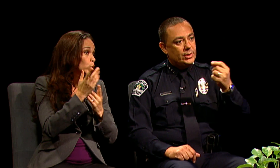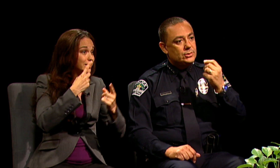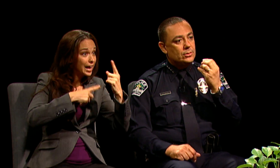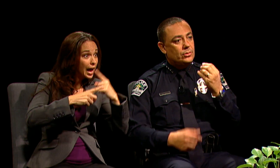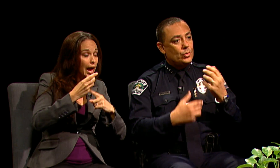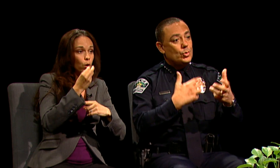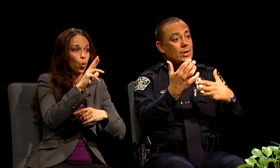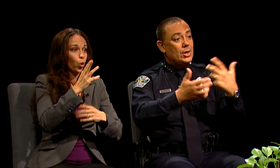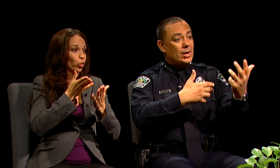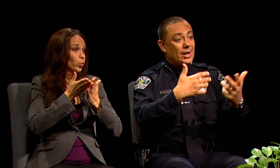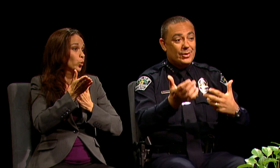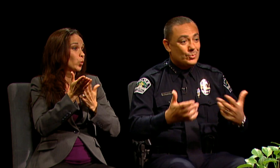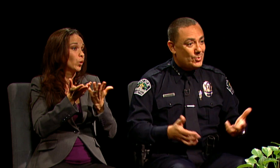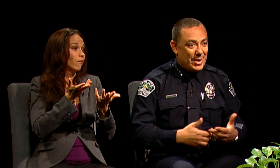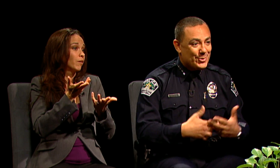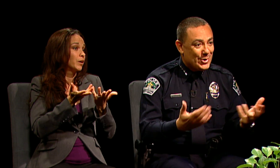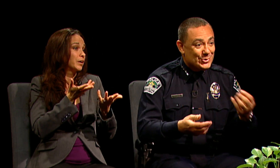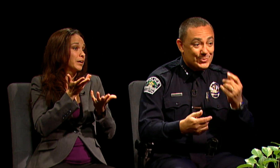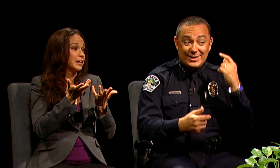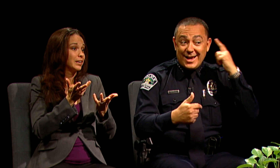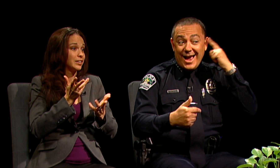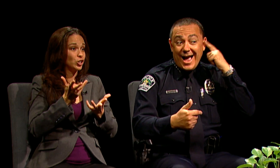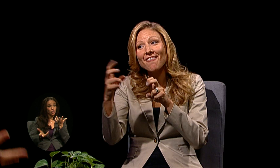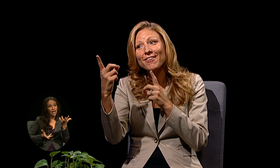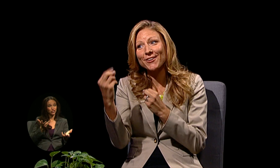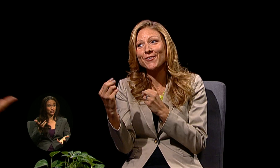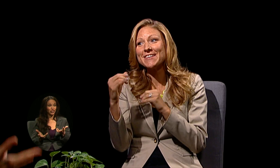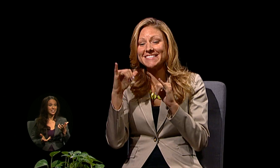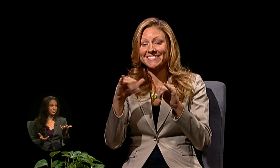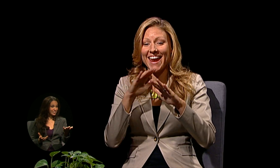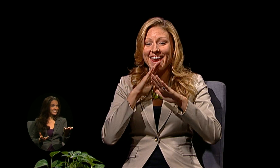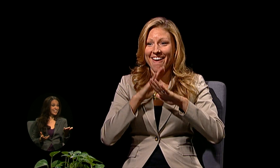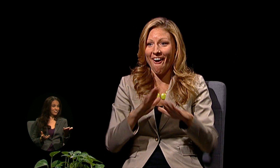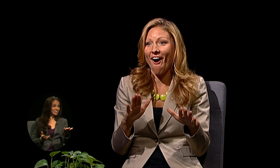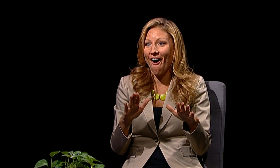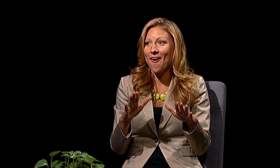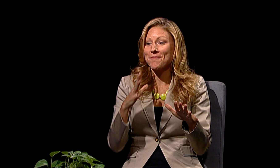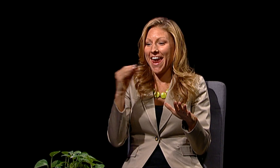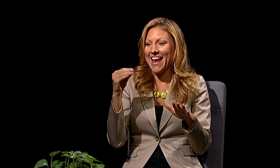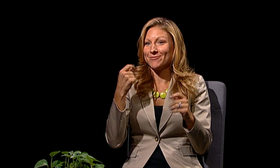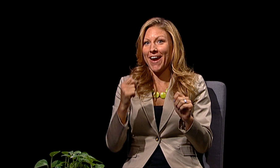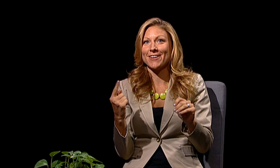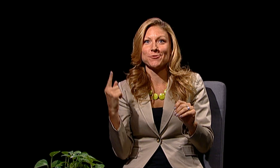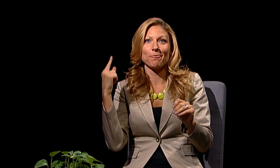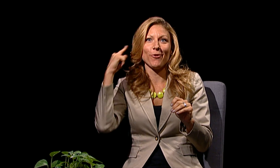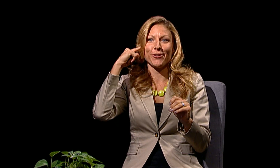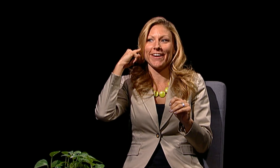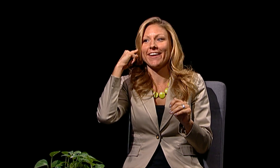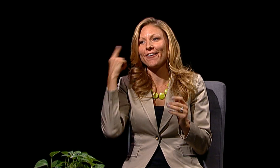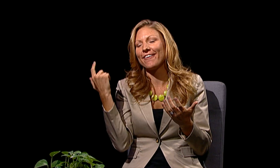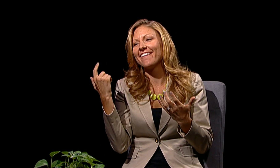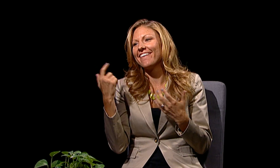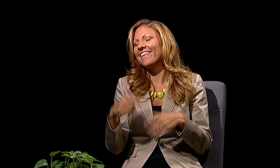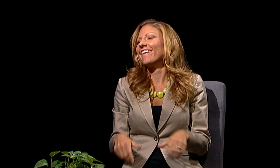OR THROUGH MANNERISMS "THAT I DON'T HEAR." IT'S REALLY TOUGH TO DO... TO STAY CALM AND YOU KNOW. RIGHT.